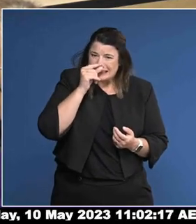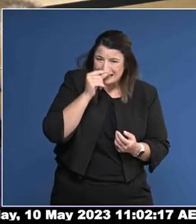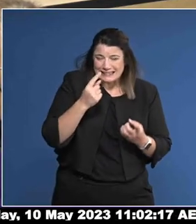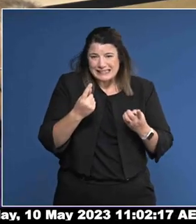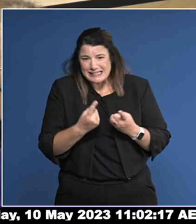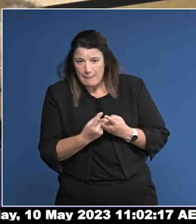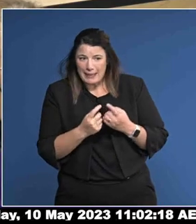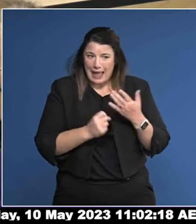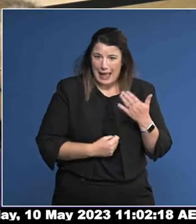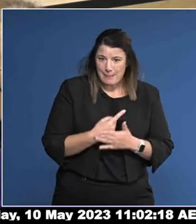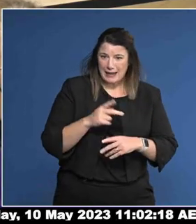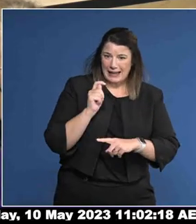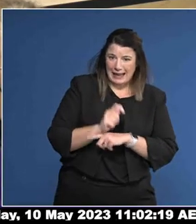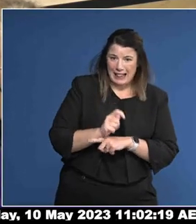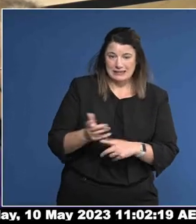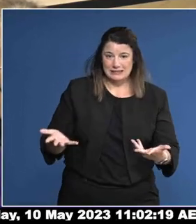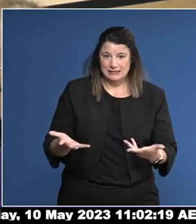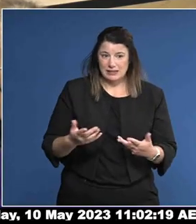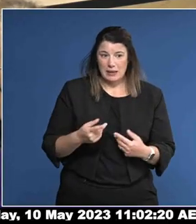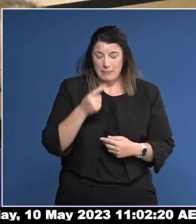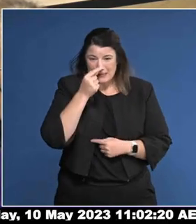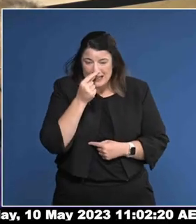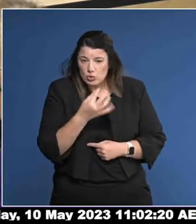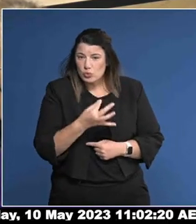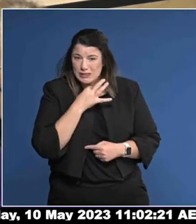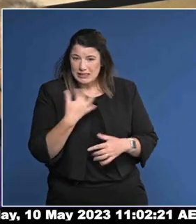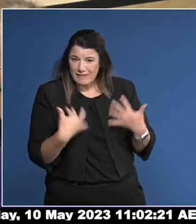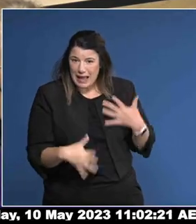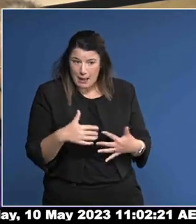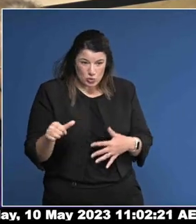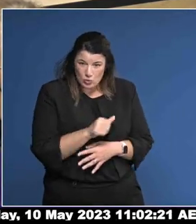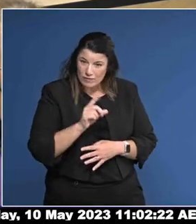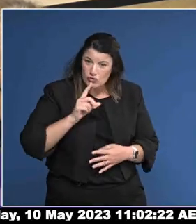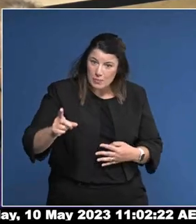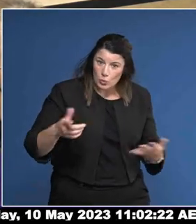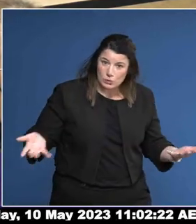neglect? Possible risk of harm? Yes.